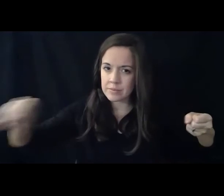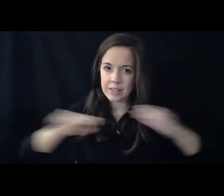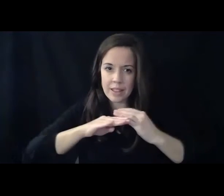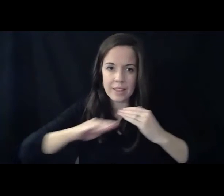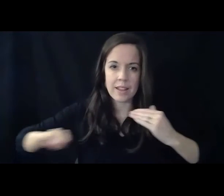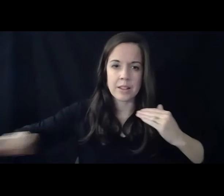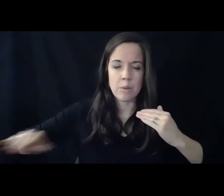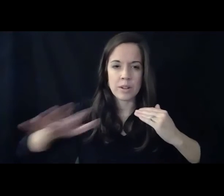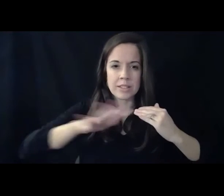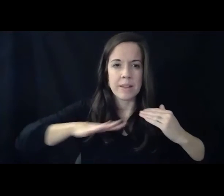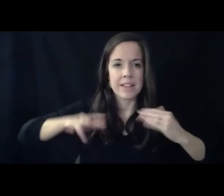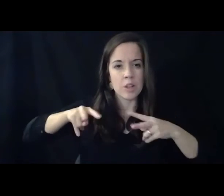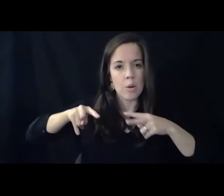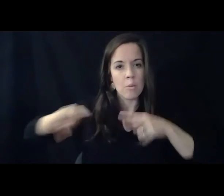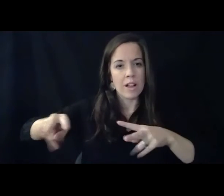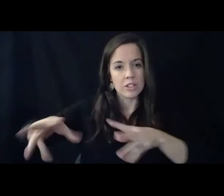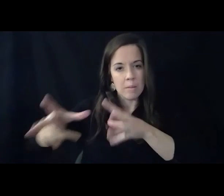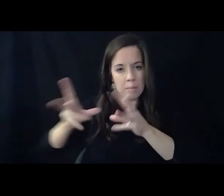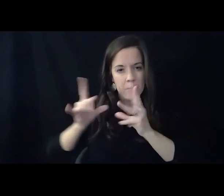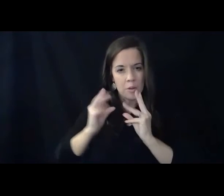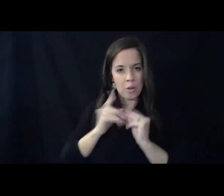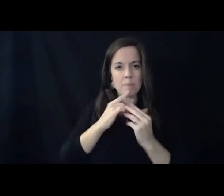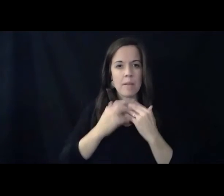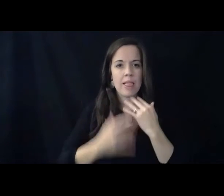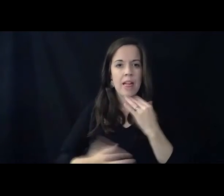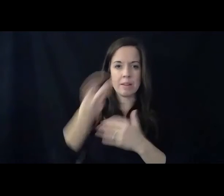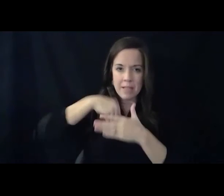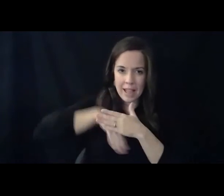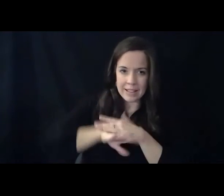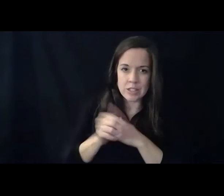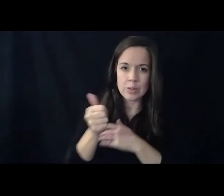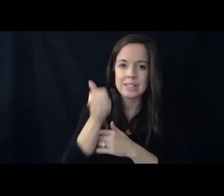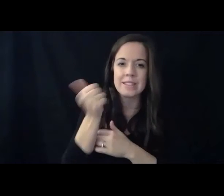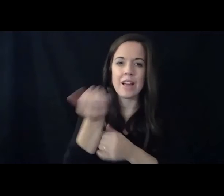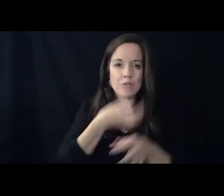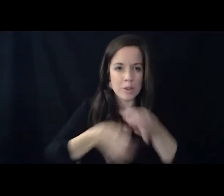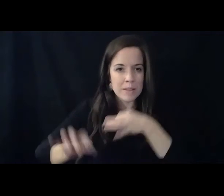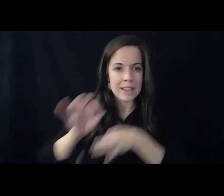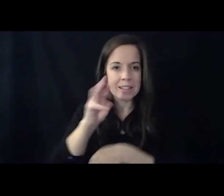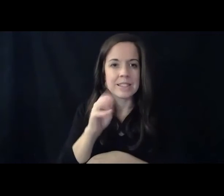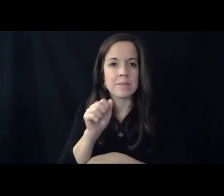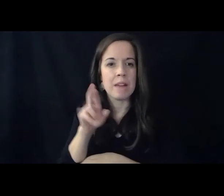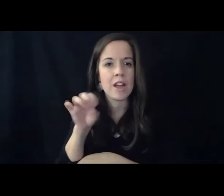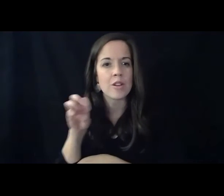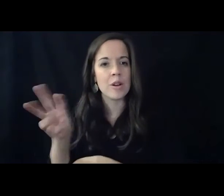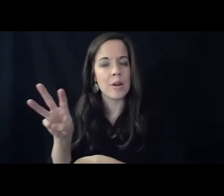Watch it pull blood back into itself, replenish its own marrow. Love, you’ll need your shoes for